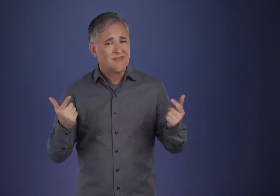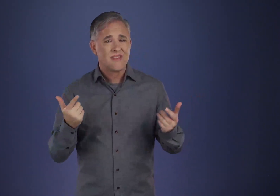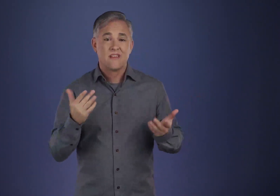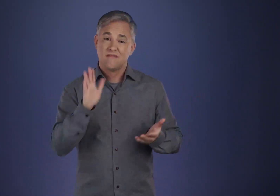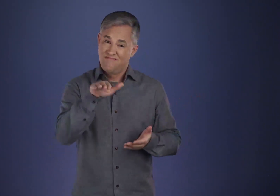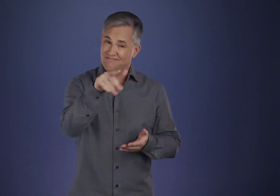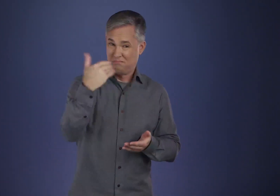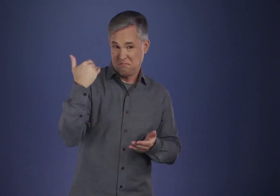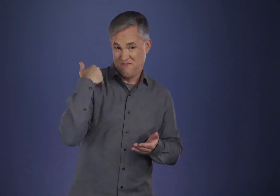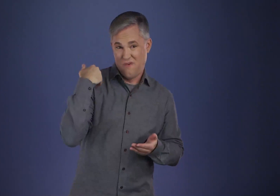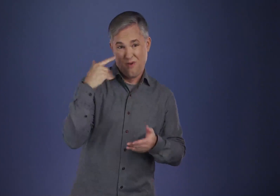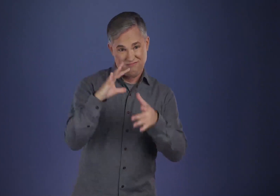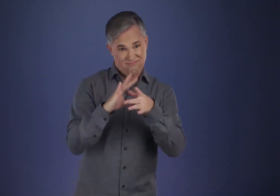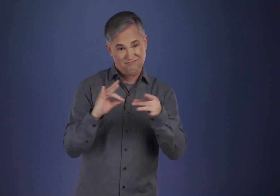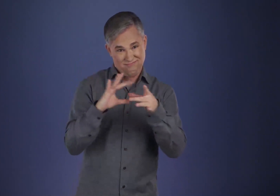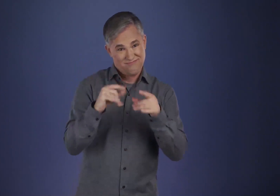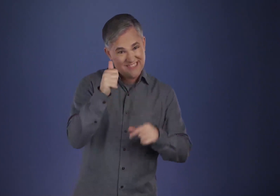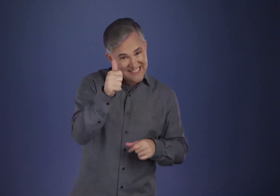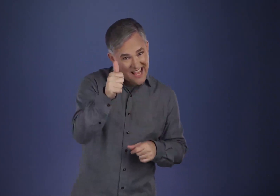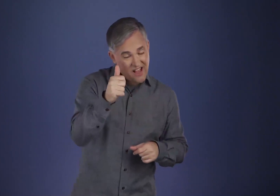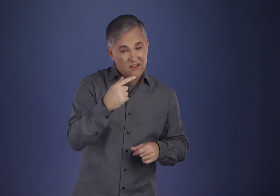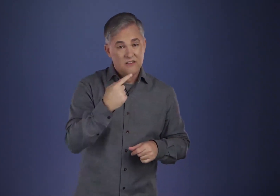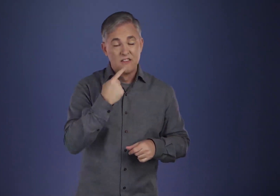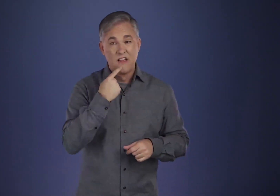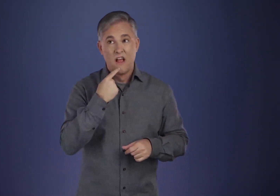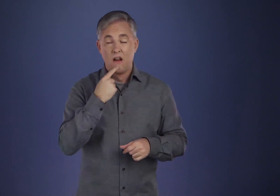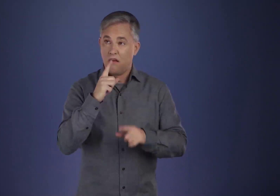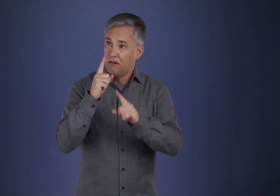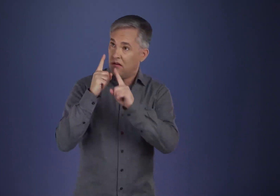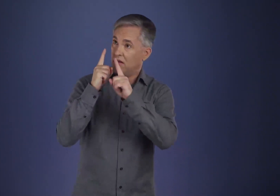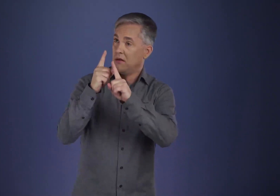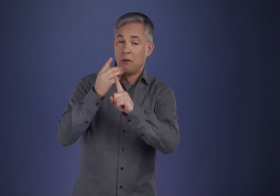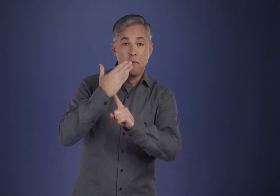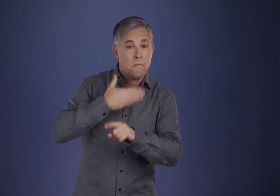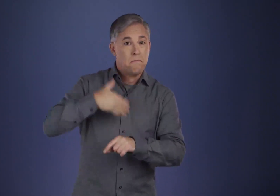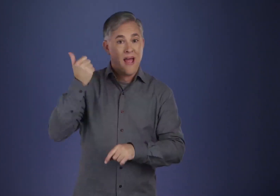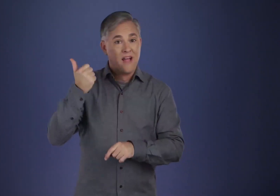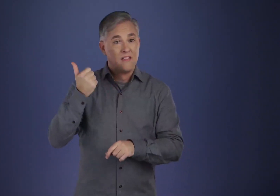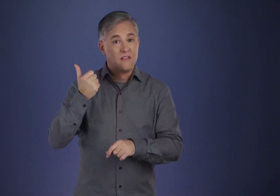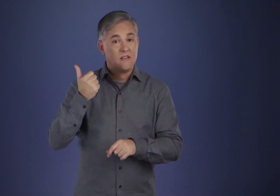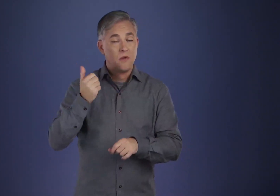as their spokesman continued. ‘Bill, haven’t you often said right here in this meeting